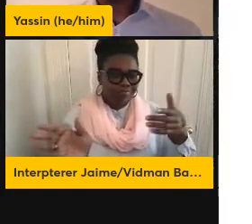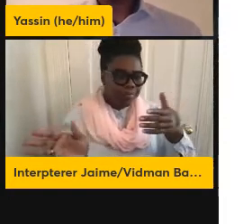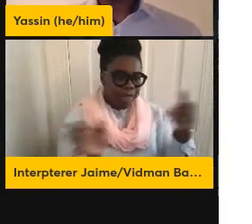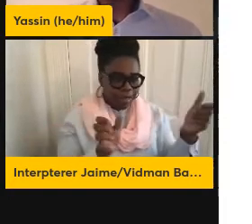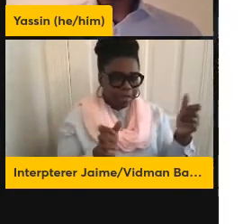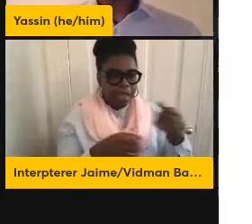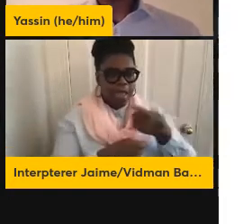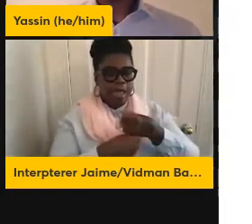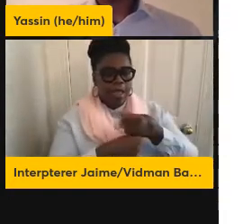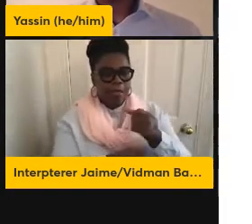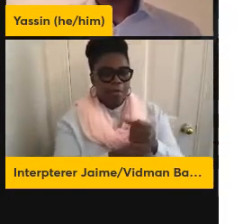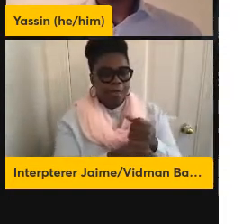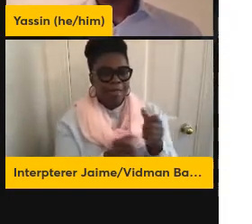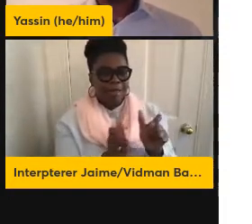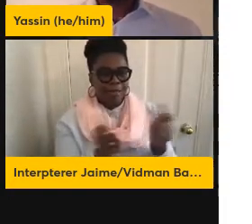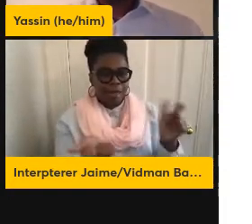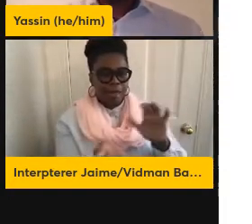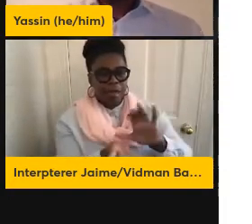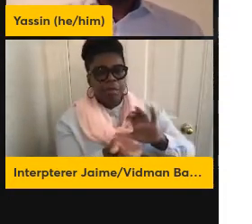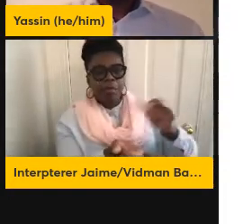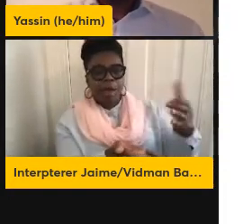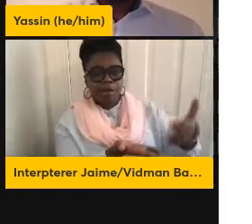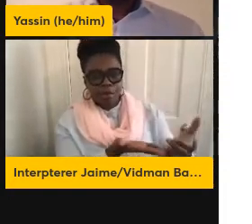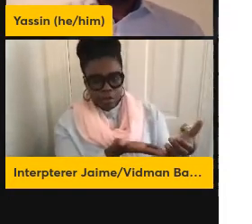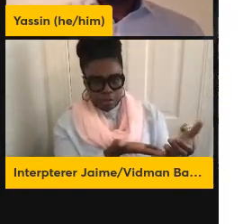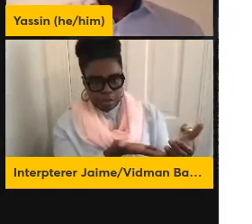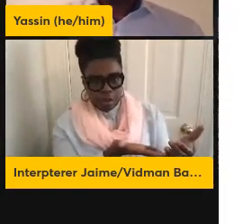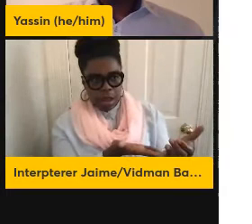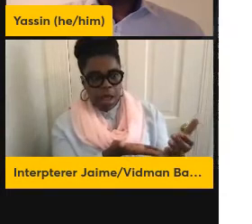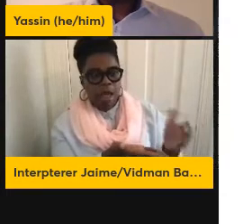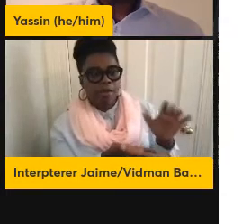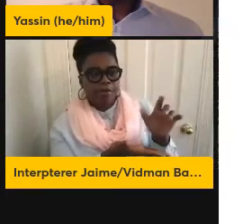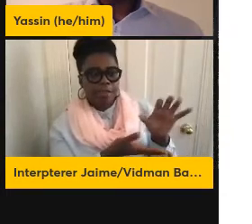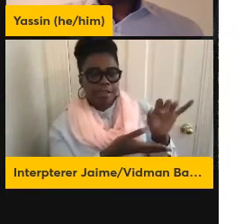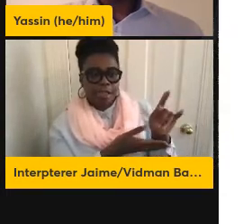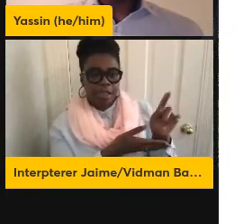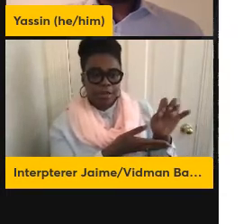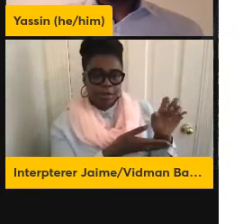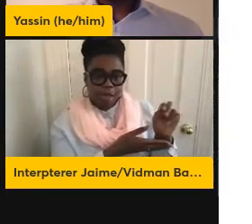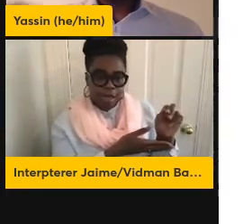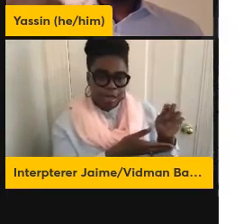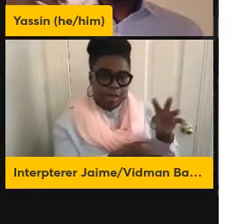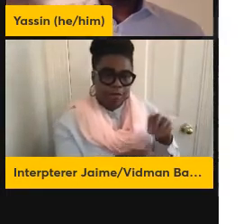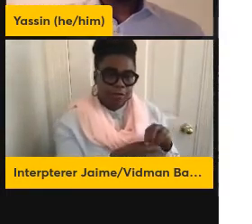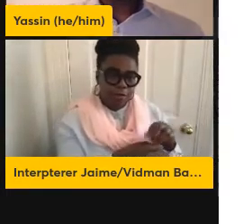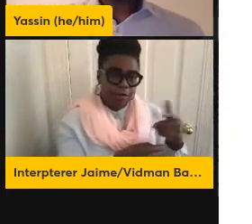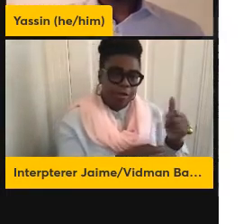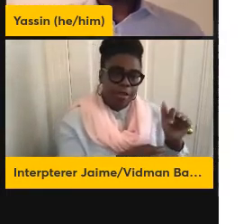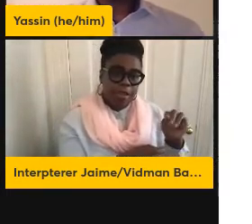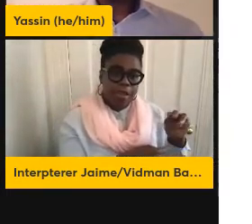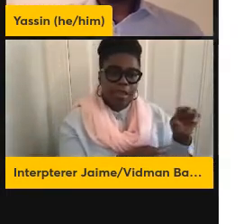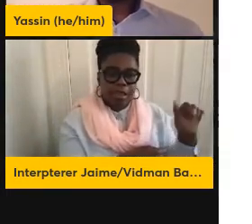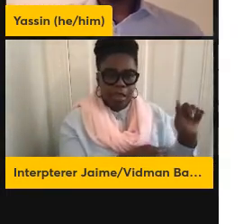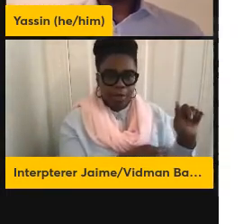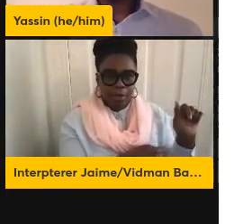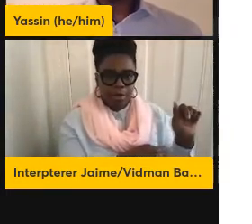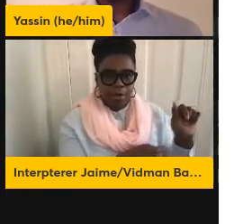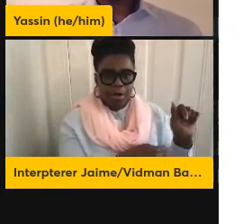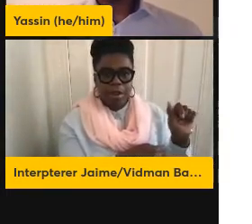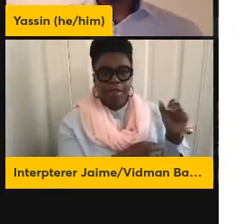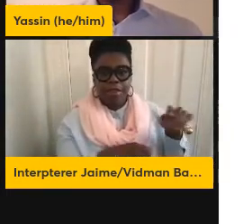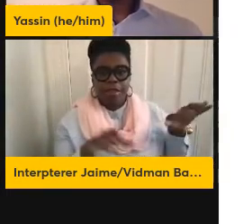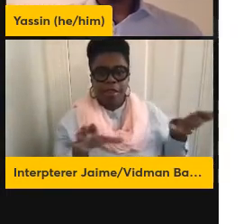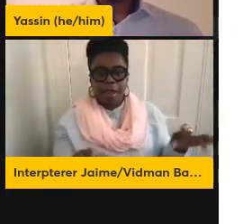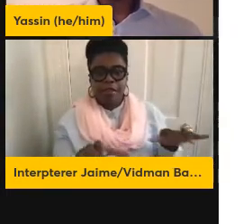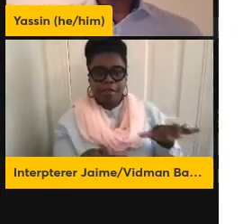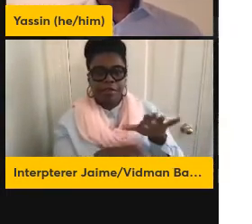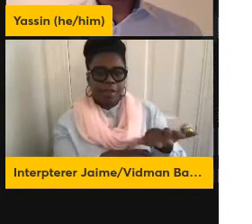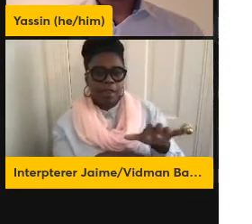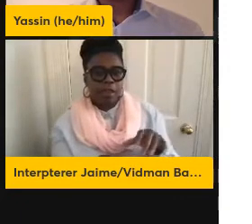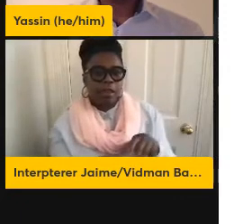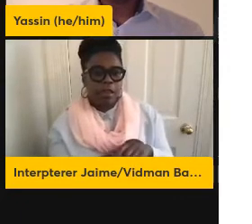amounts of the of the signature cytokine interferon gamma which acts in act by activating macrophages as well as encouraging